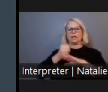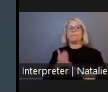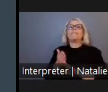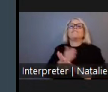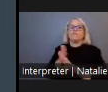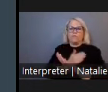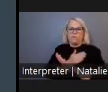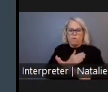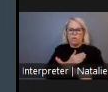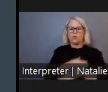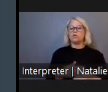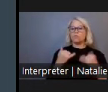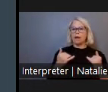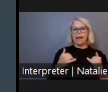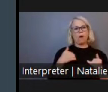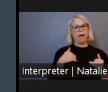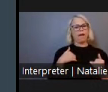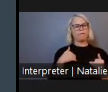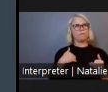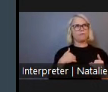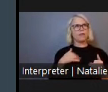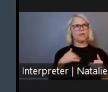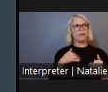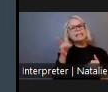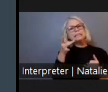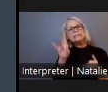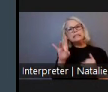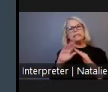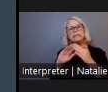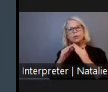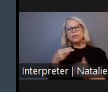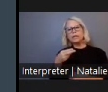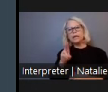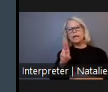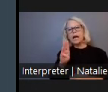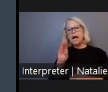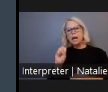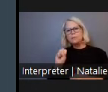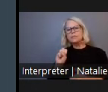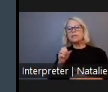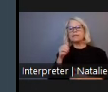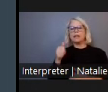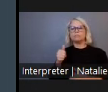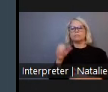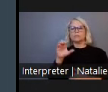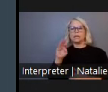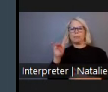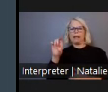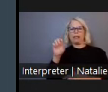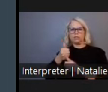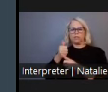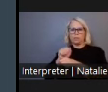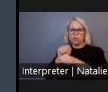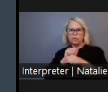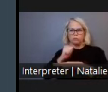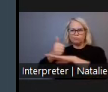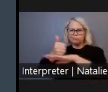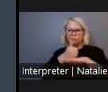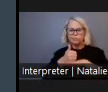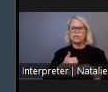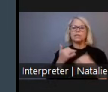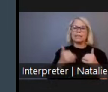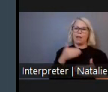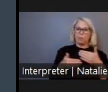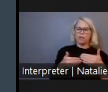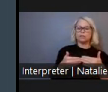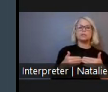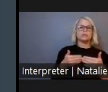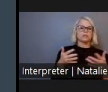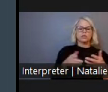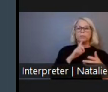As of now, there are 18 community hubs and the process is now making sure that the process